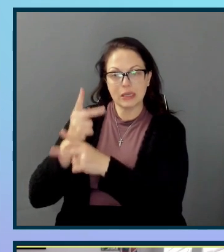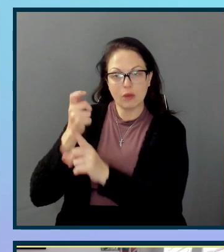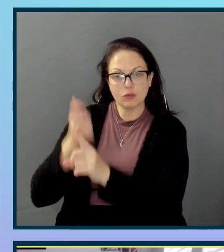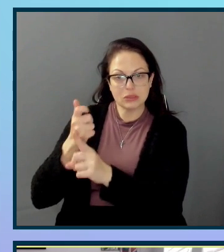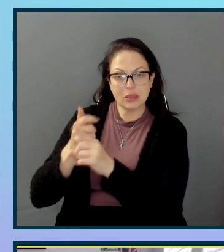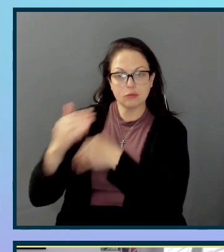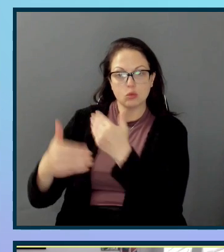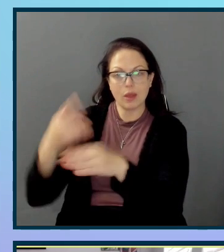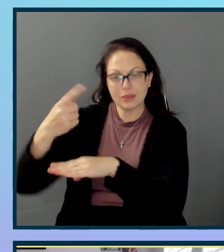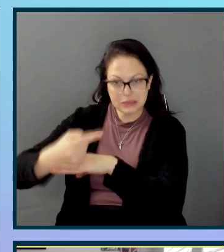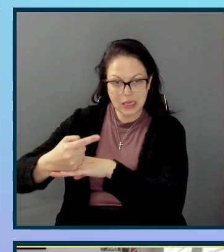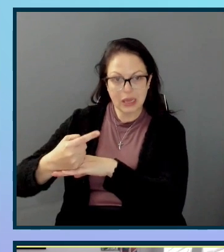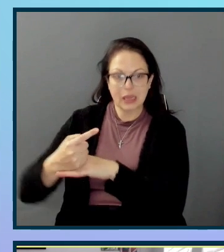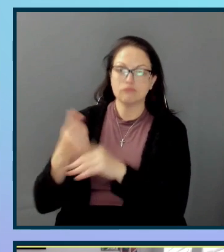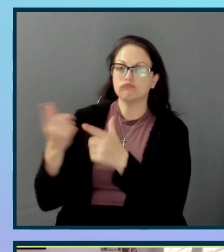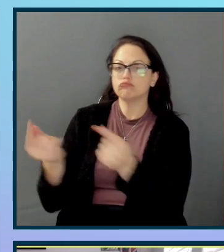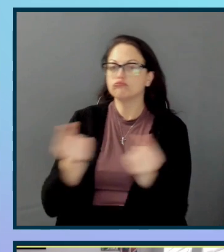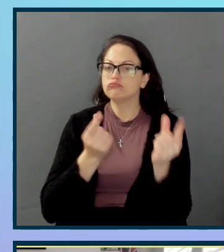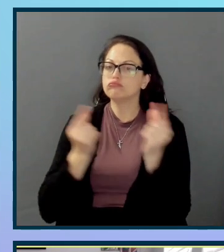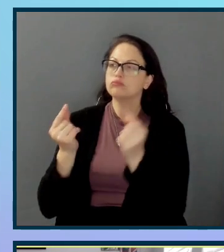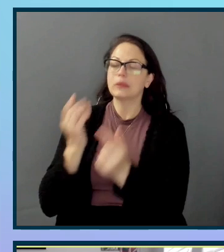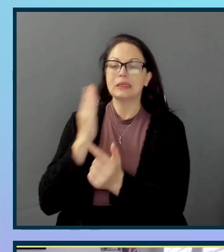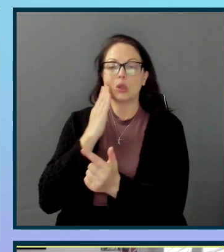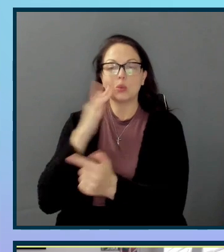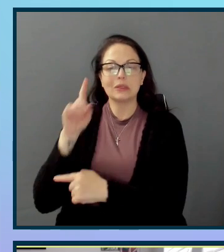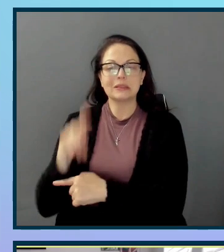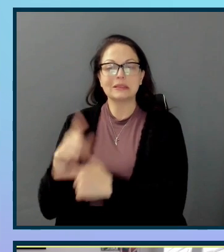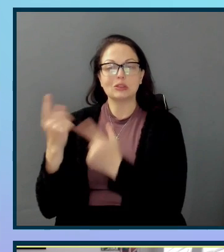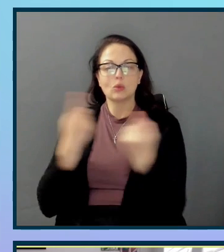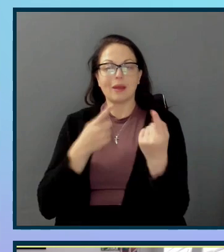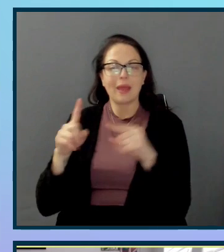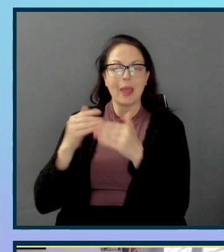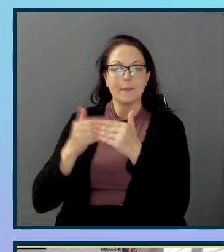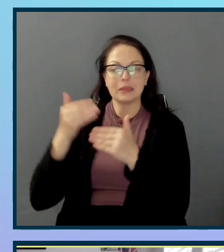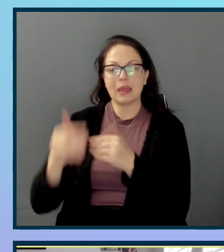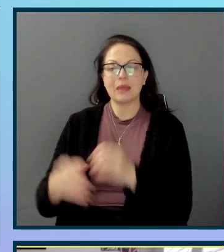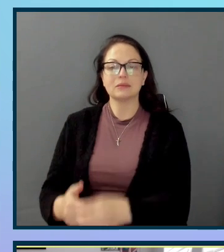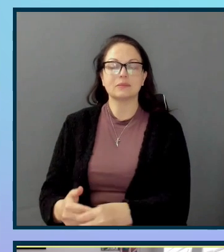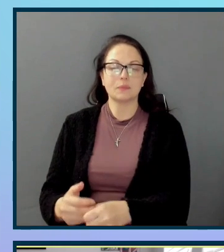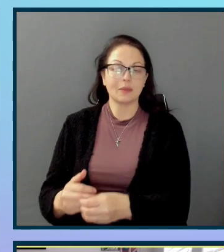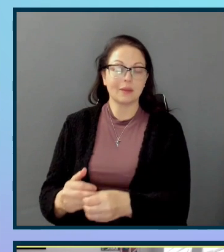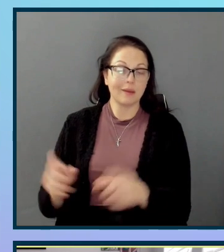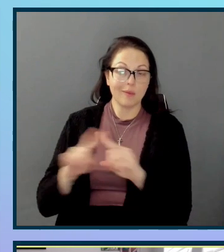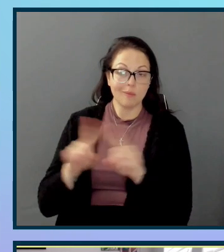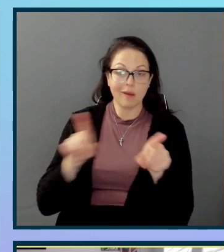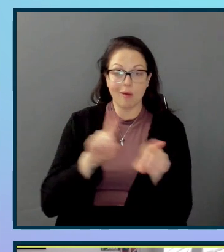going from task to task and knowing what you need to do next. But it can also have to do with visual memory,